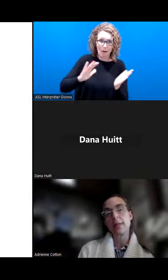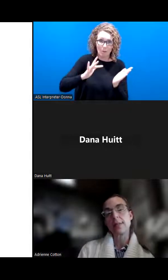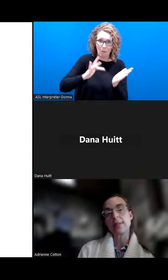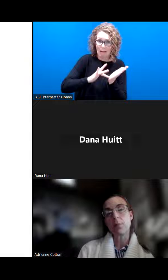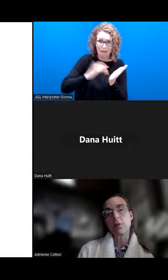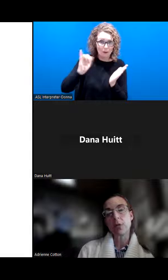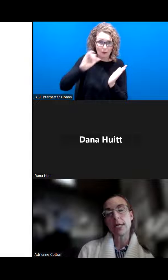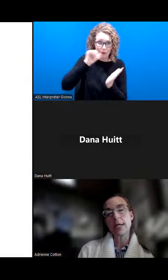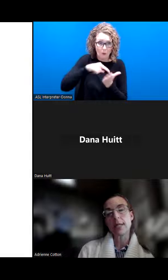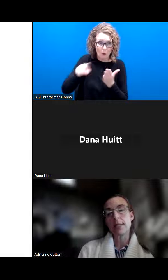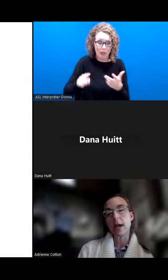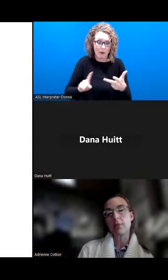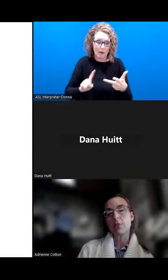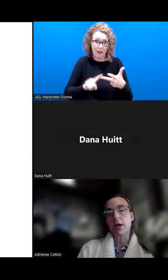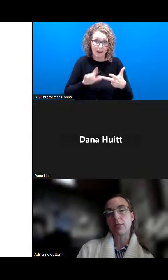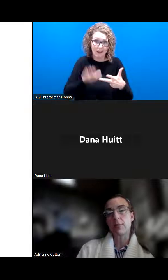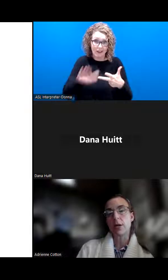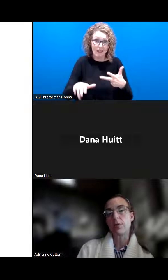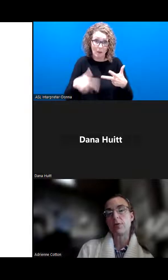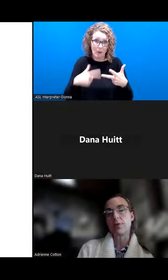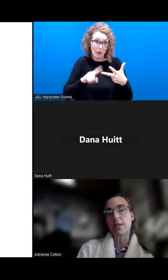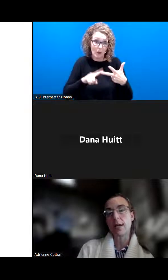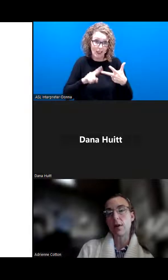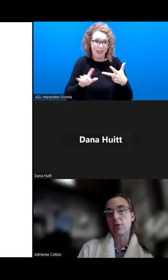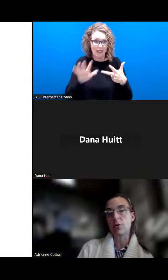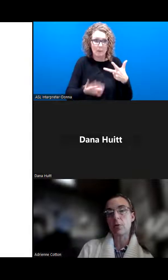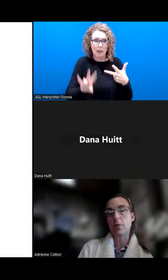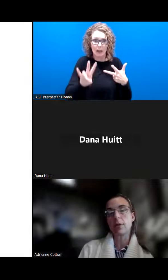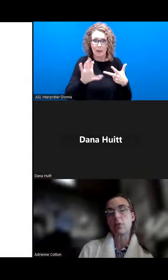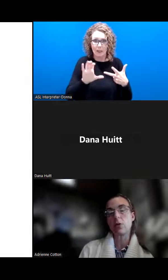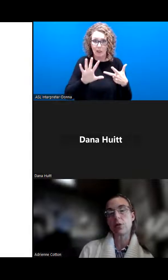We are. We are those front-line workers